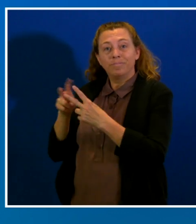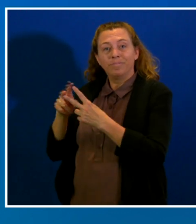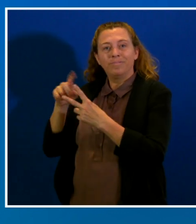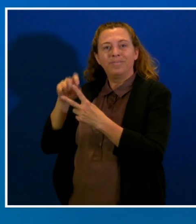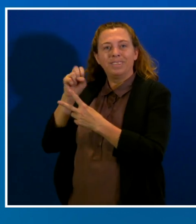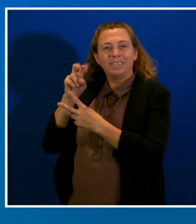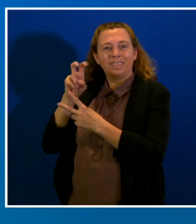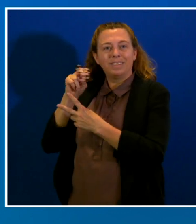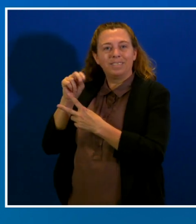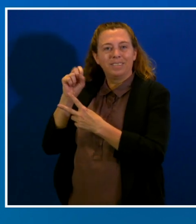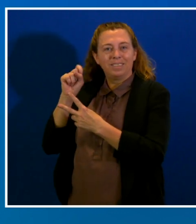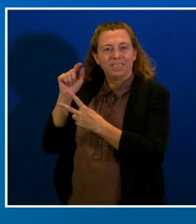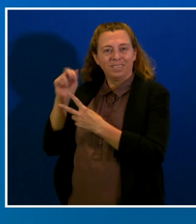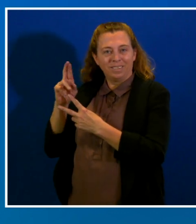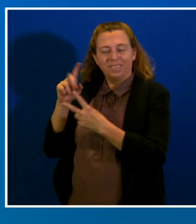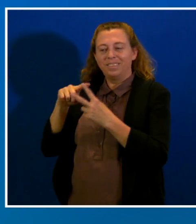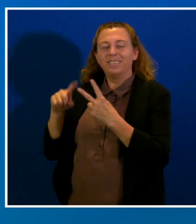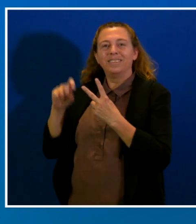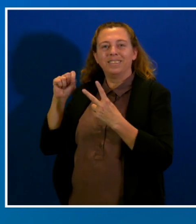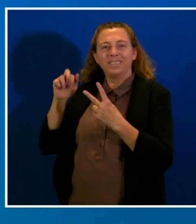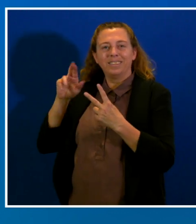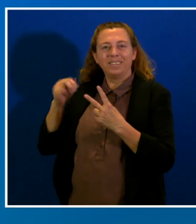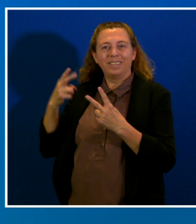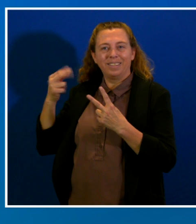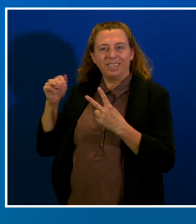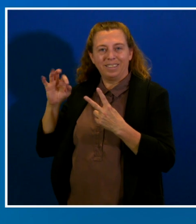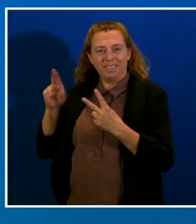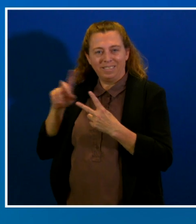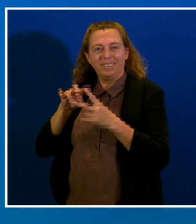I'm excited to share that COVID-19 immunity is steadily